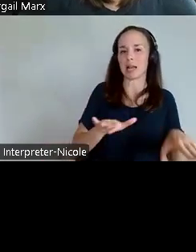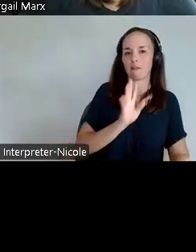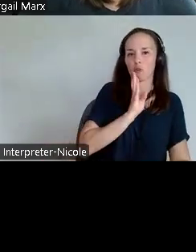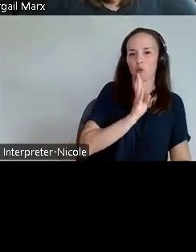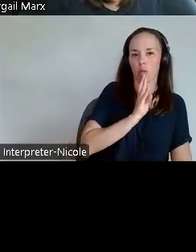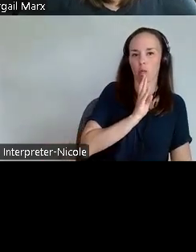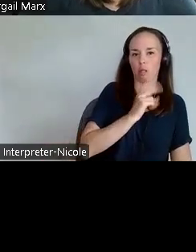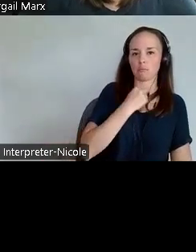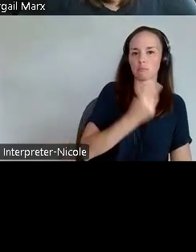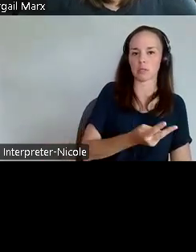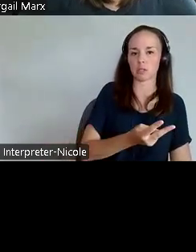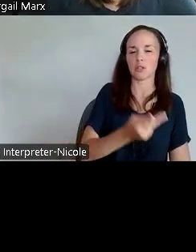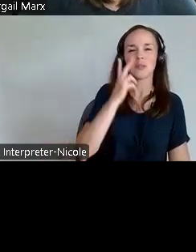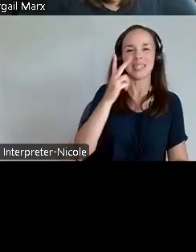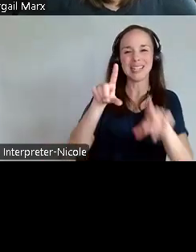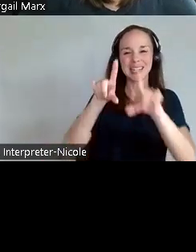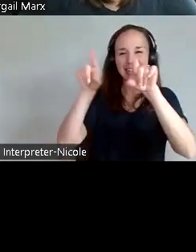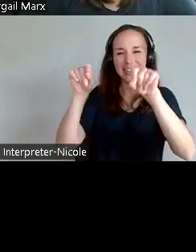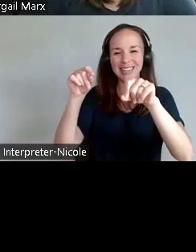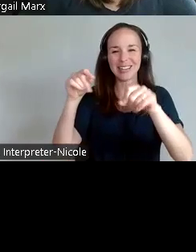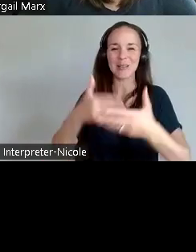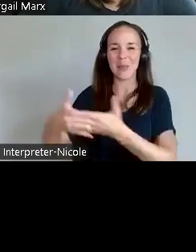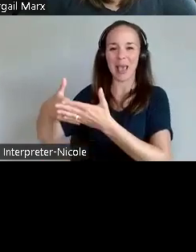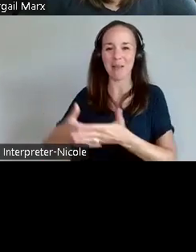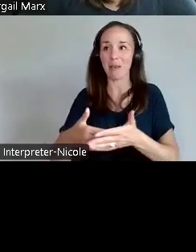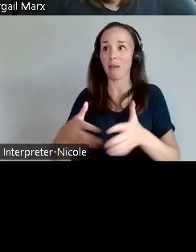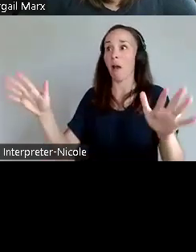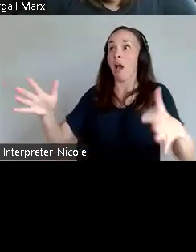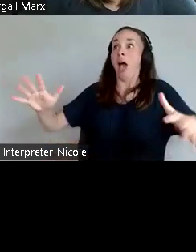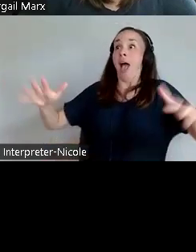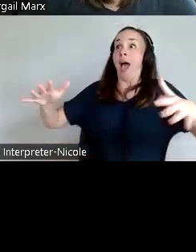in the upper right-hand corner, there's a little baby and she's all excited because somebody is